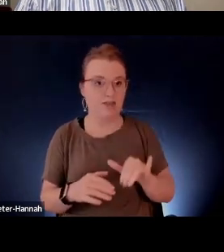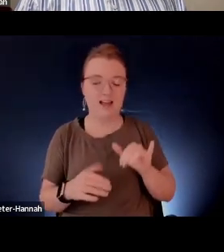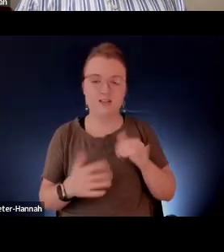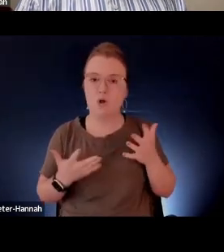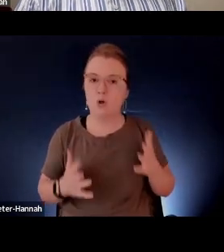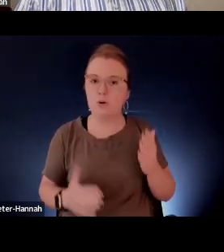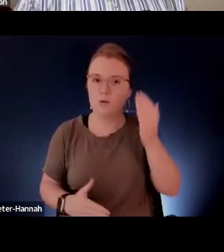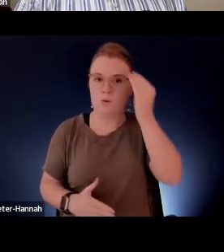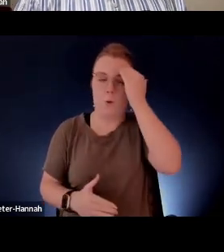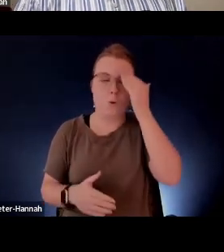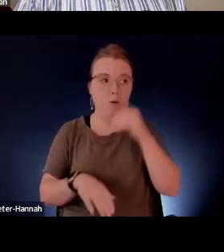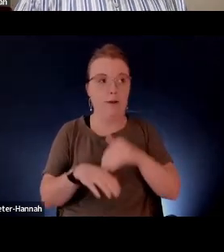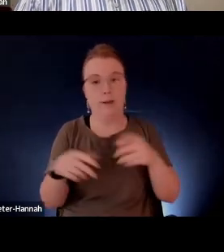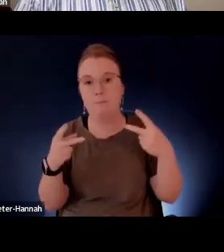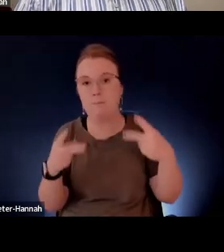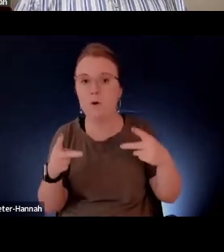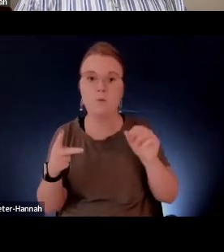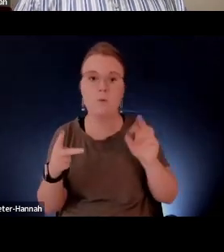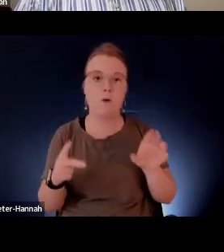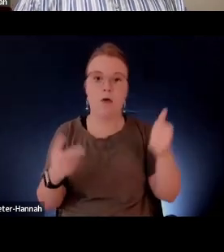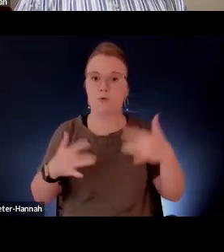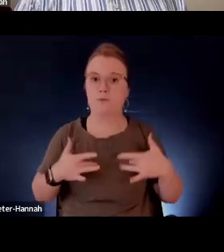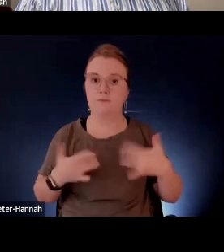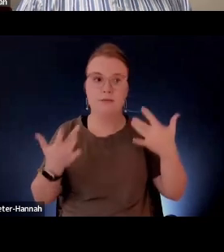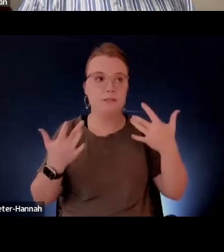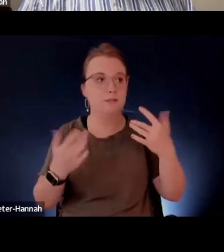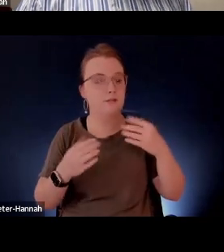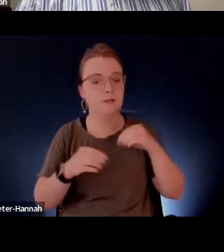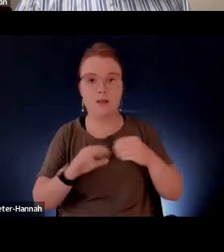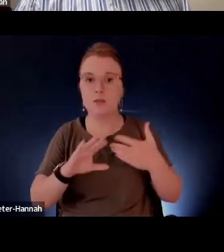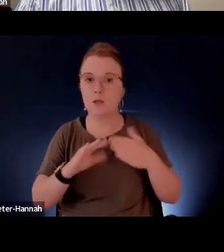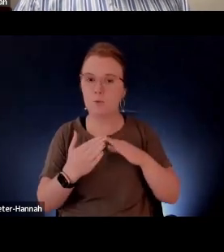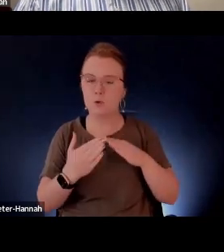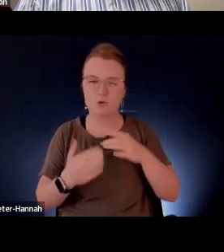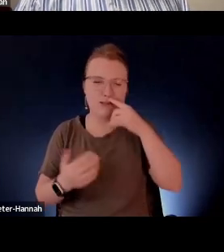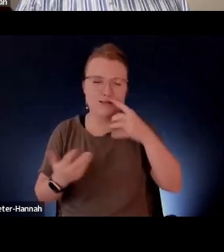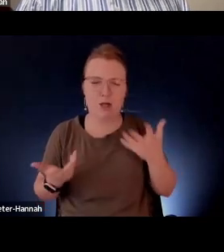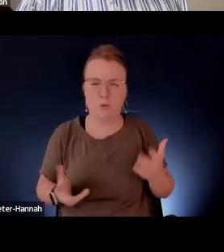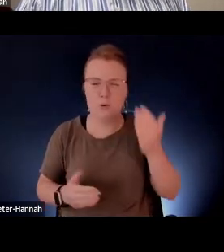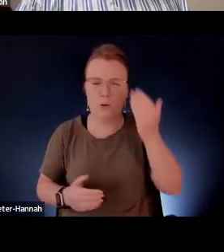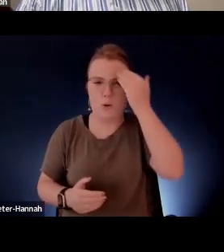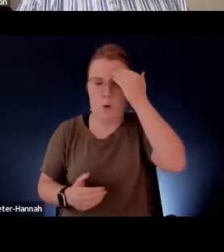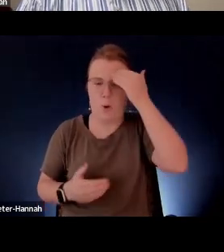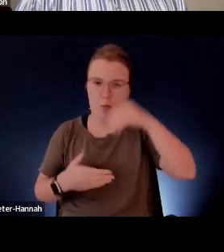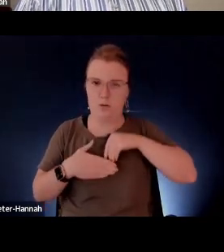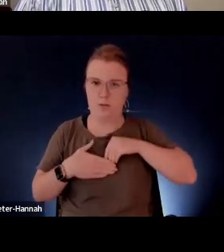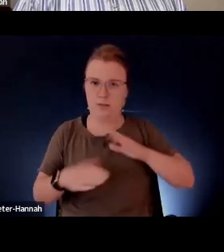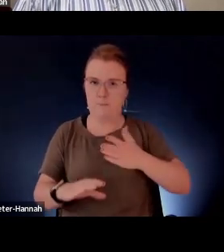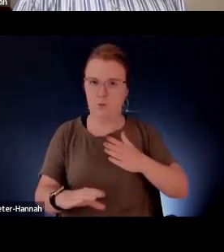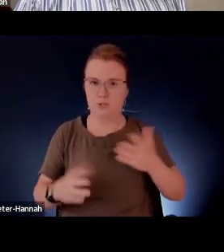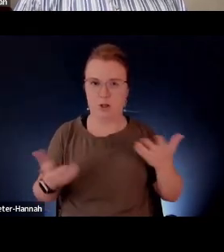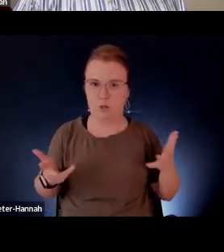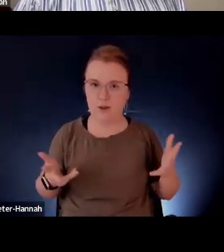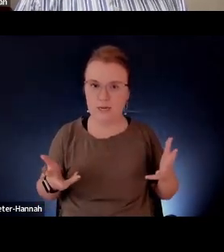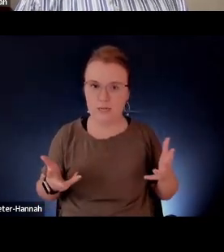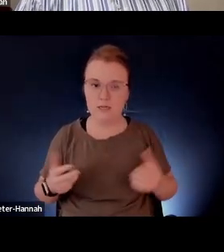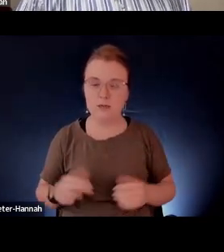and other events around in the community and the kids already know the music. They just have to put all of the parts together, which is great.